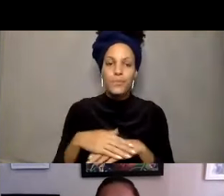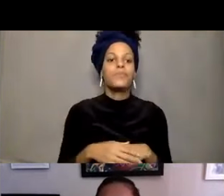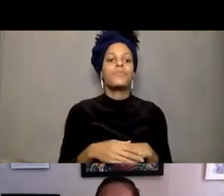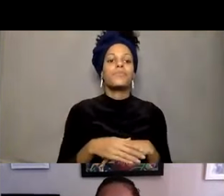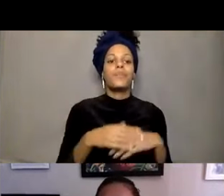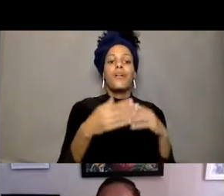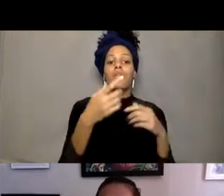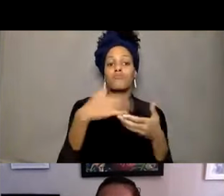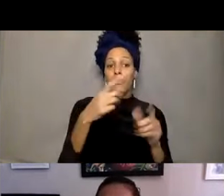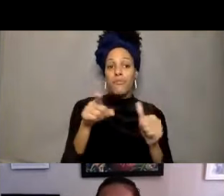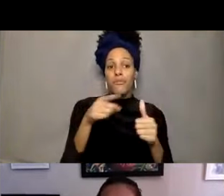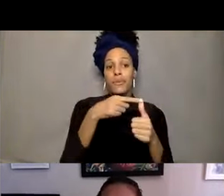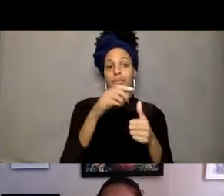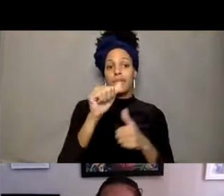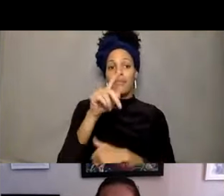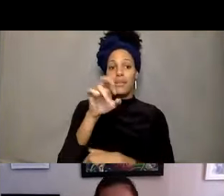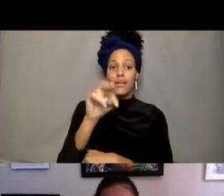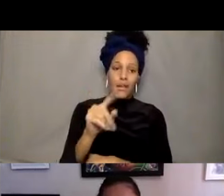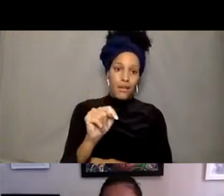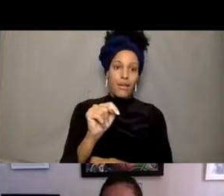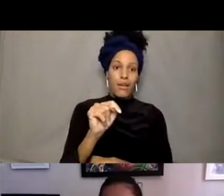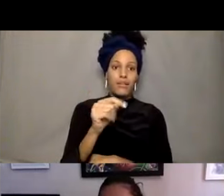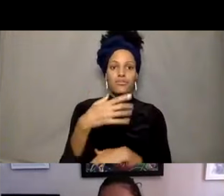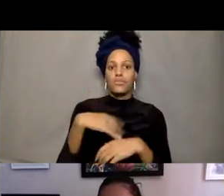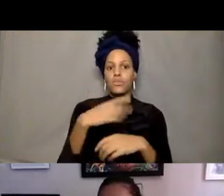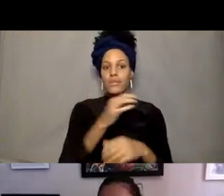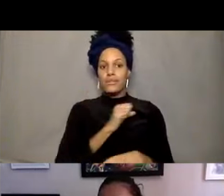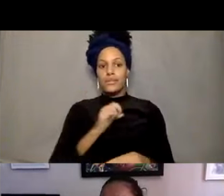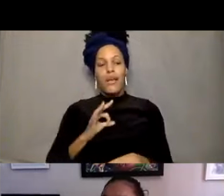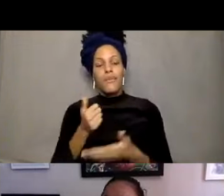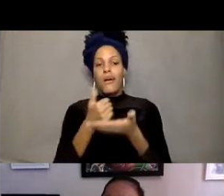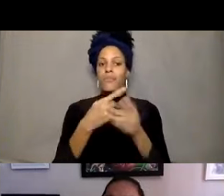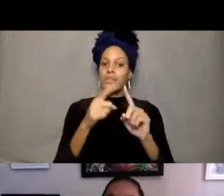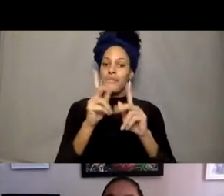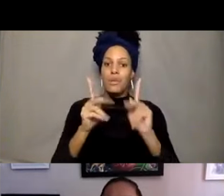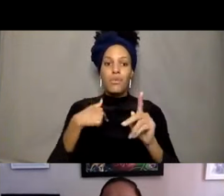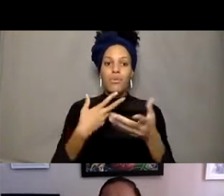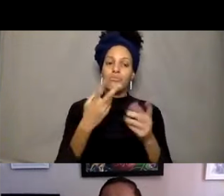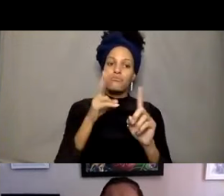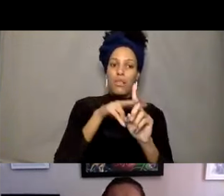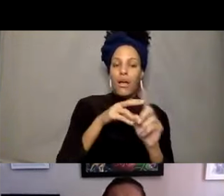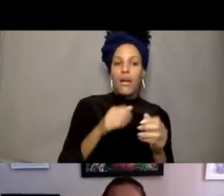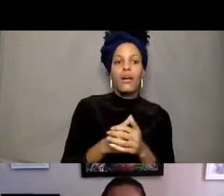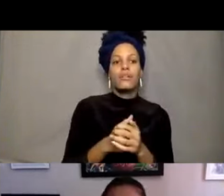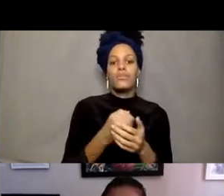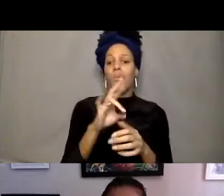where MRAC staff help with applications through grant information webinars like this one, or provide individualized support.